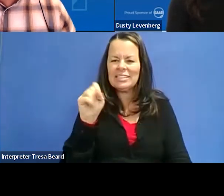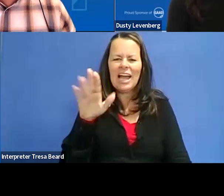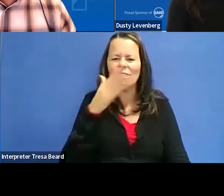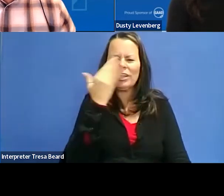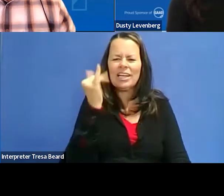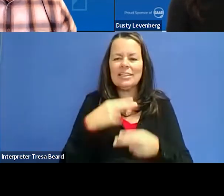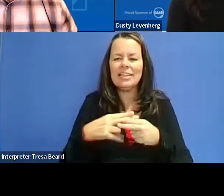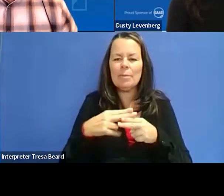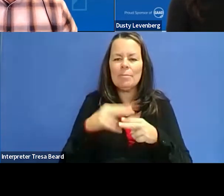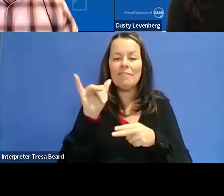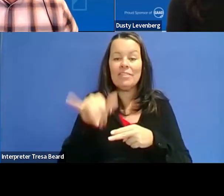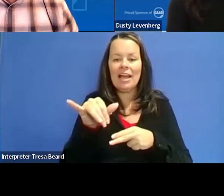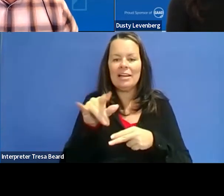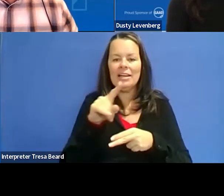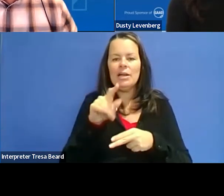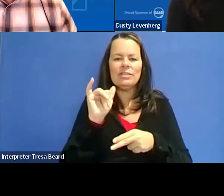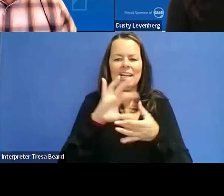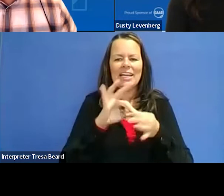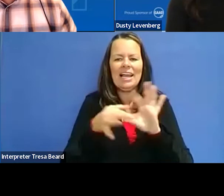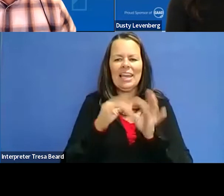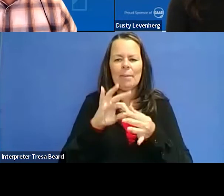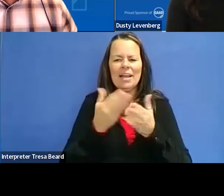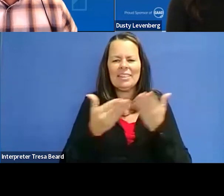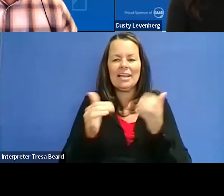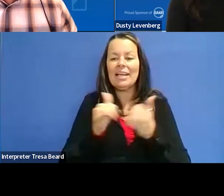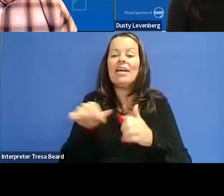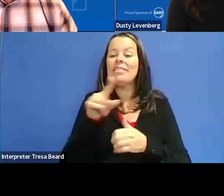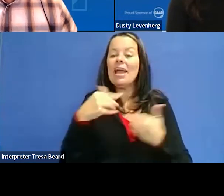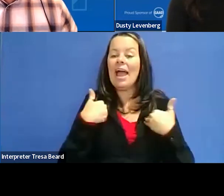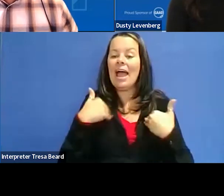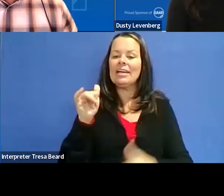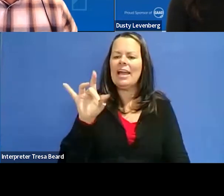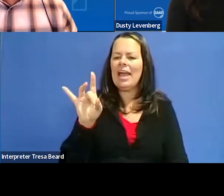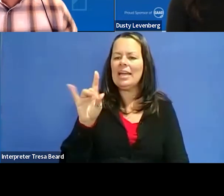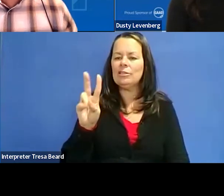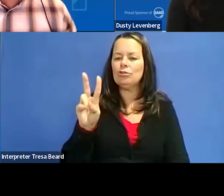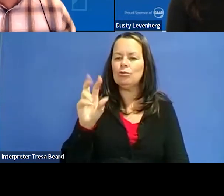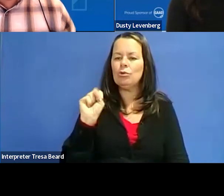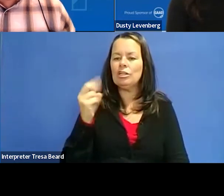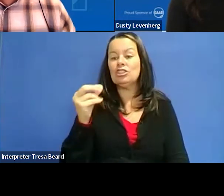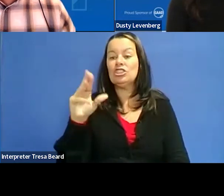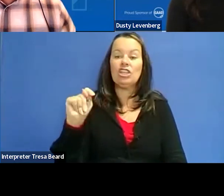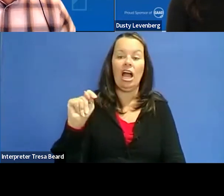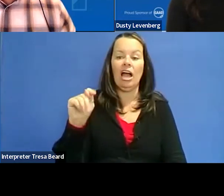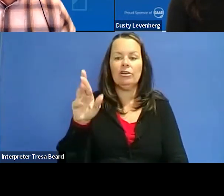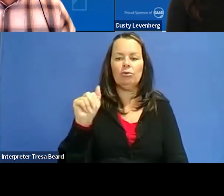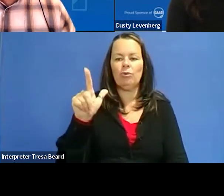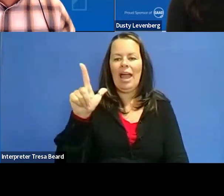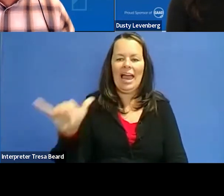But they had an -- an Olympic thing with 82 shot rally and it all happened so fast.